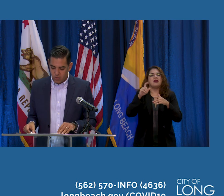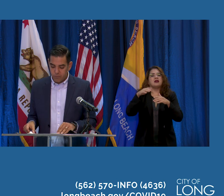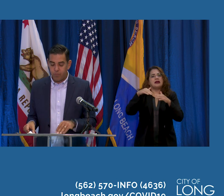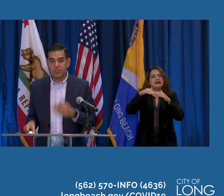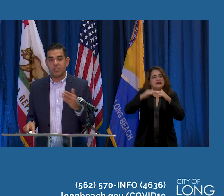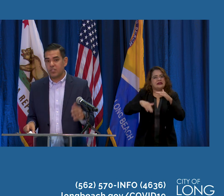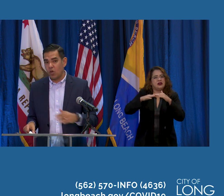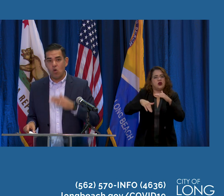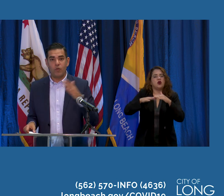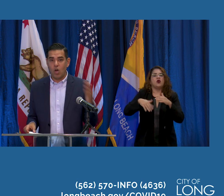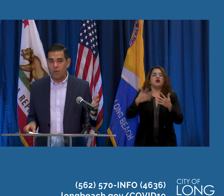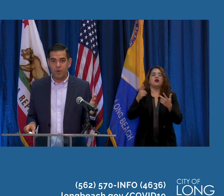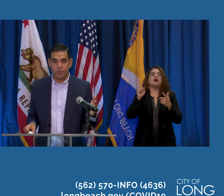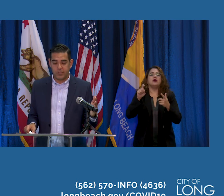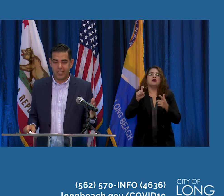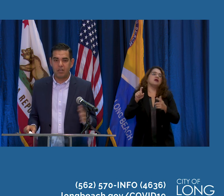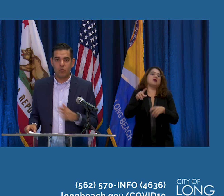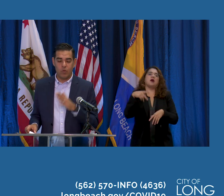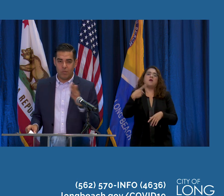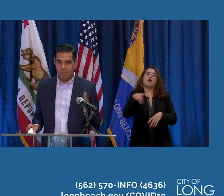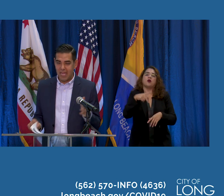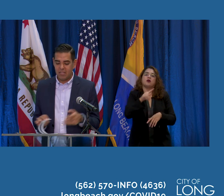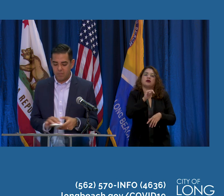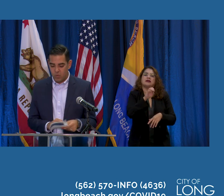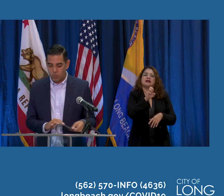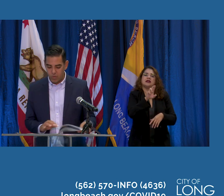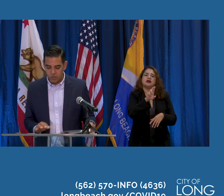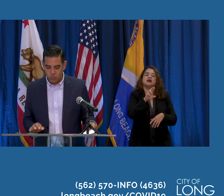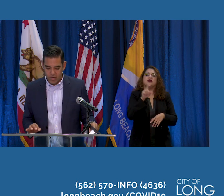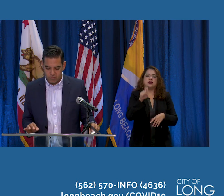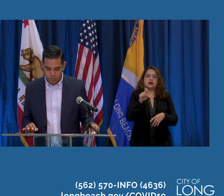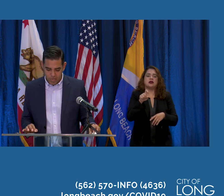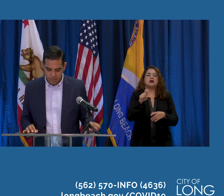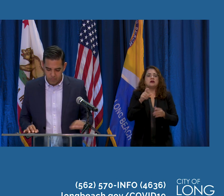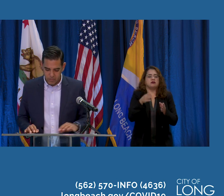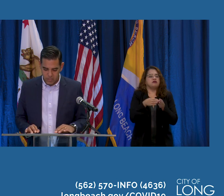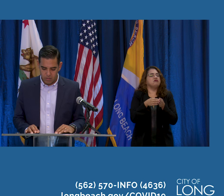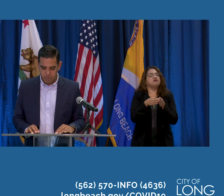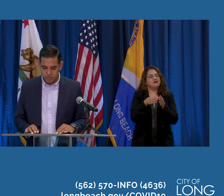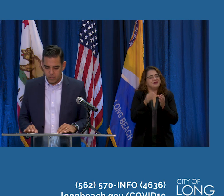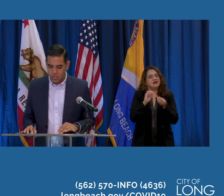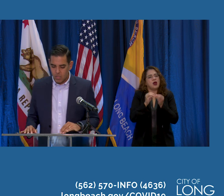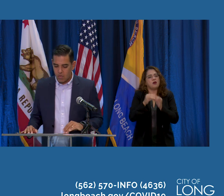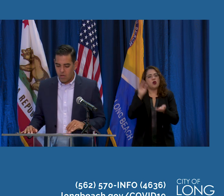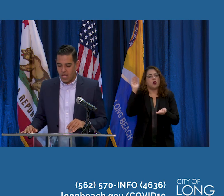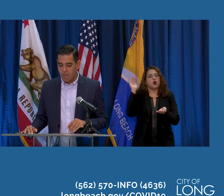So this puts us in the overall purple tier. We remain in the most widespread tier.